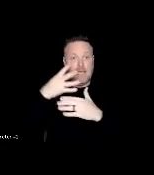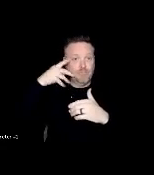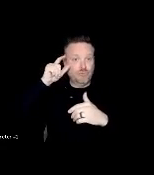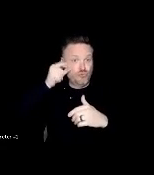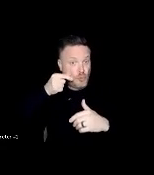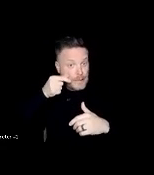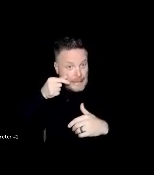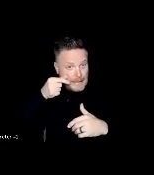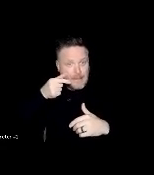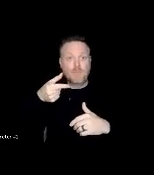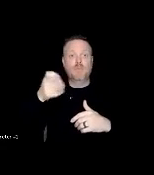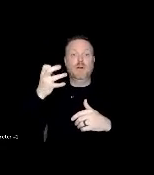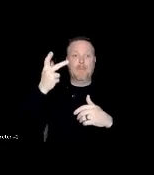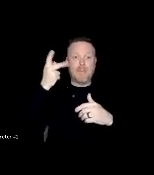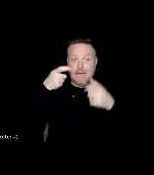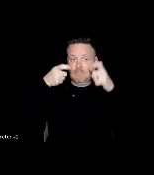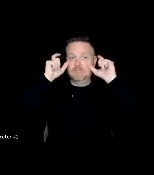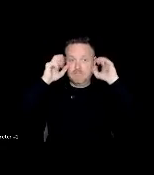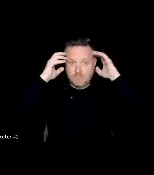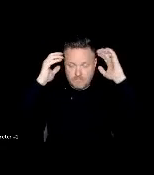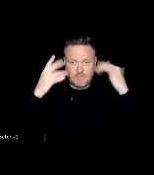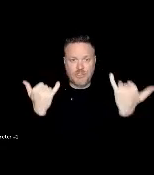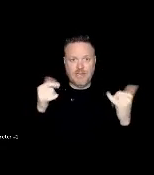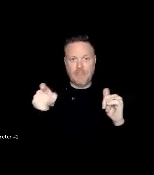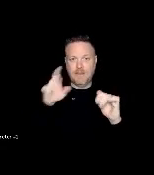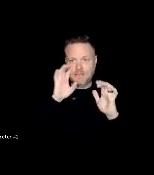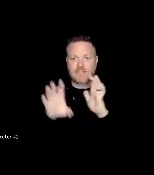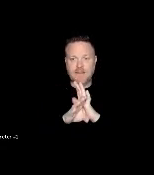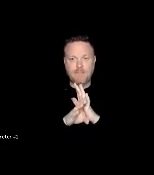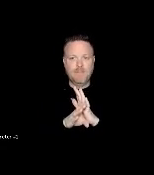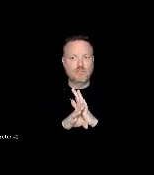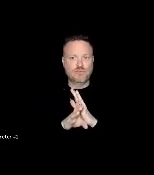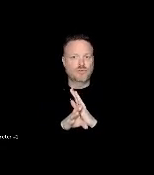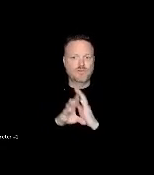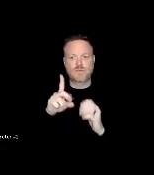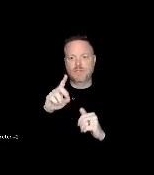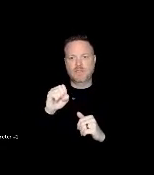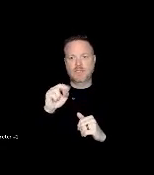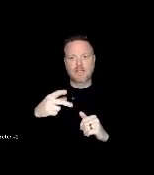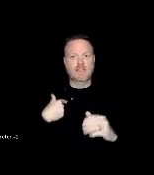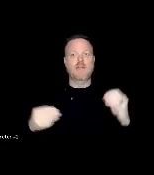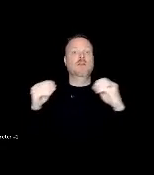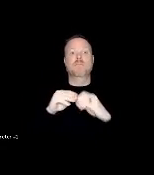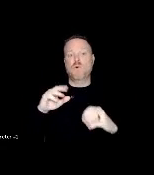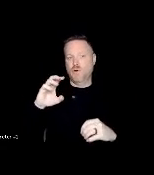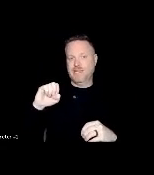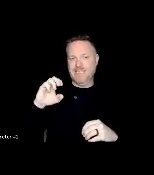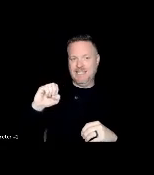So this is the picture, actually, of him getting more EEGs. He looks pretty darn good.